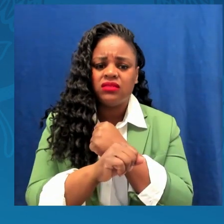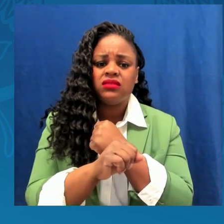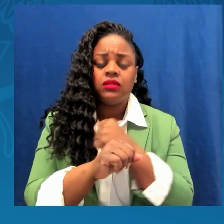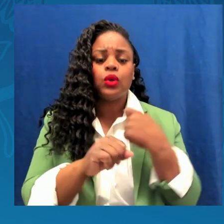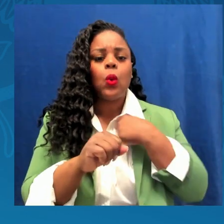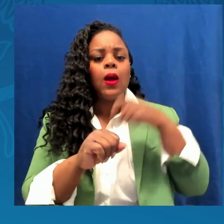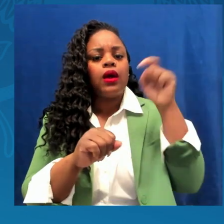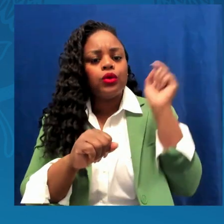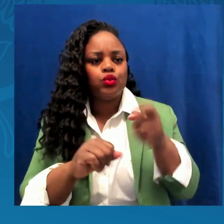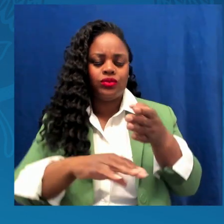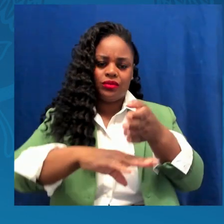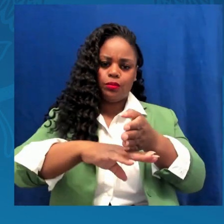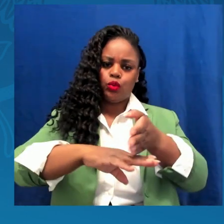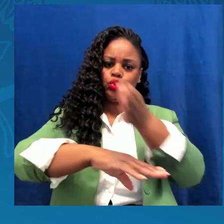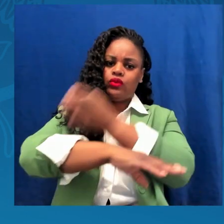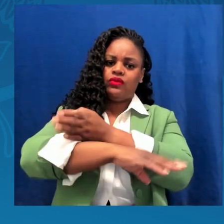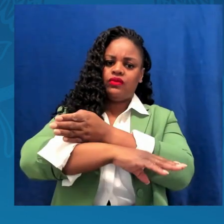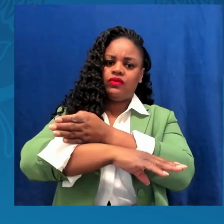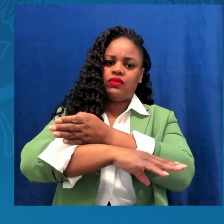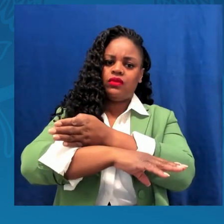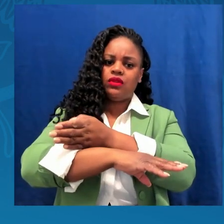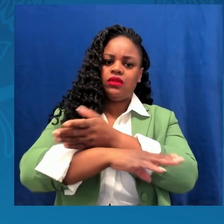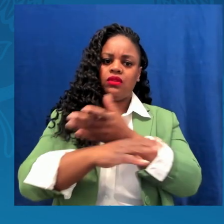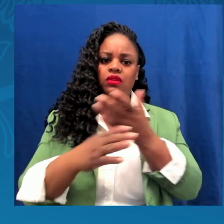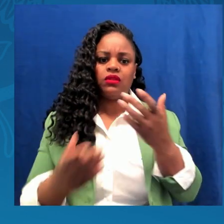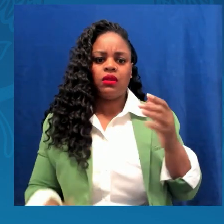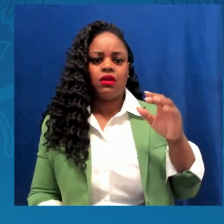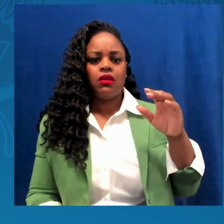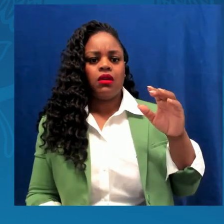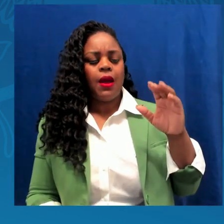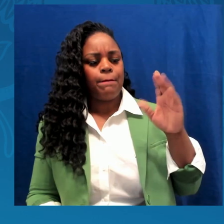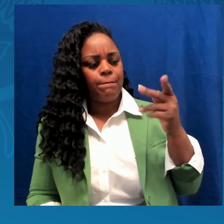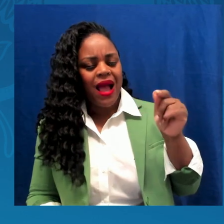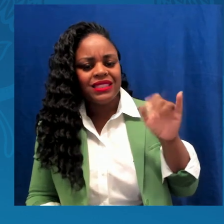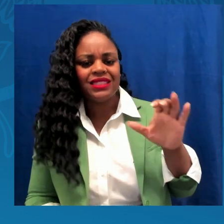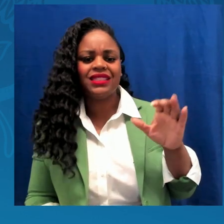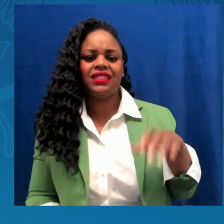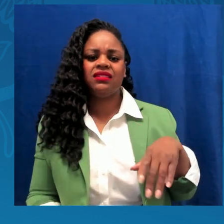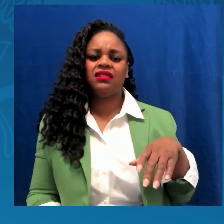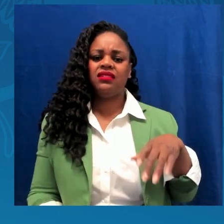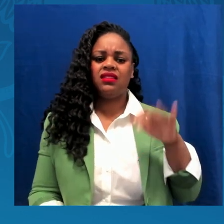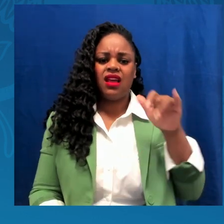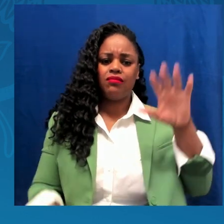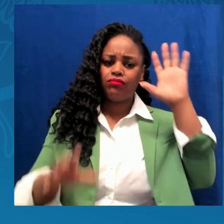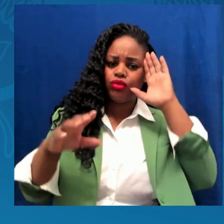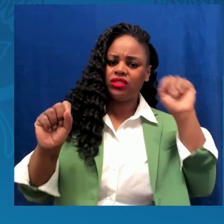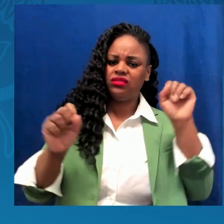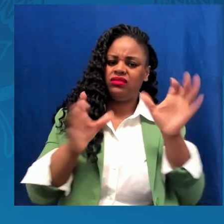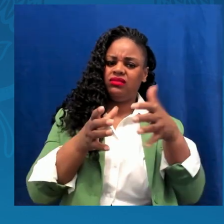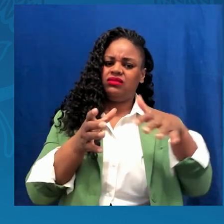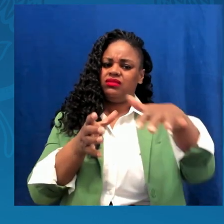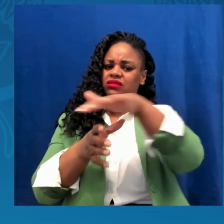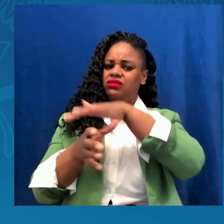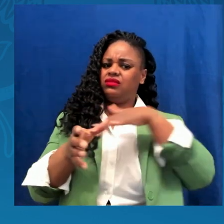and the Biden-Harris administration has allocated the resources to help us do just that. As stewards of these great institutions,